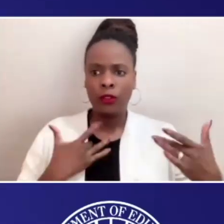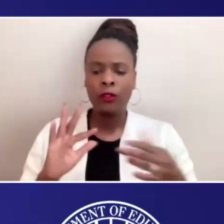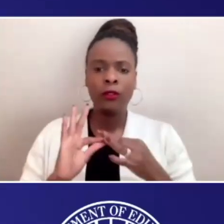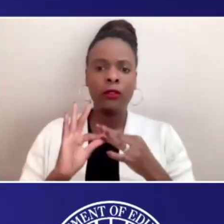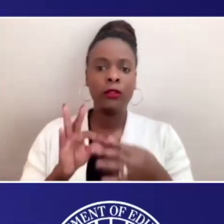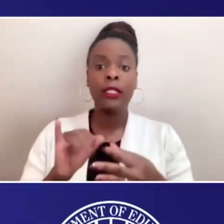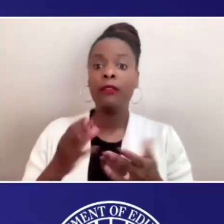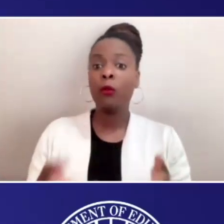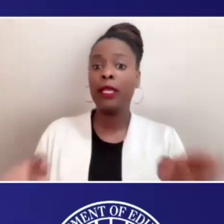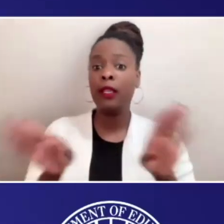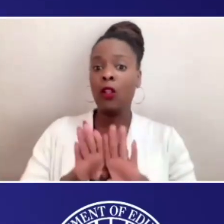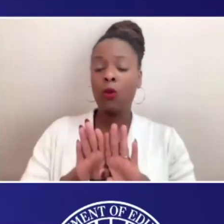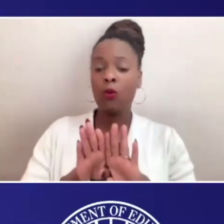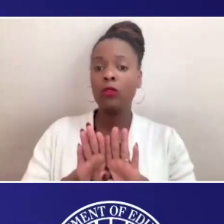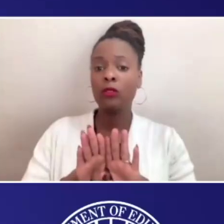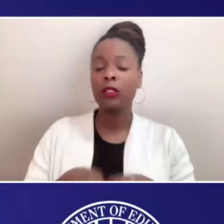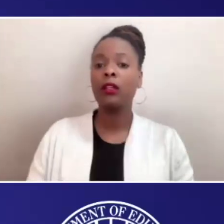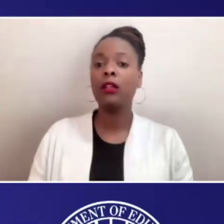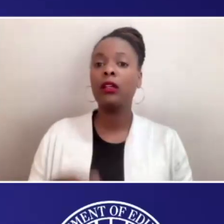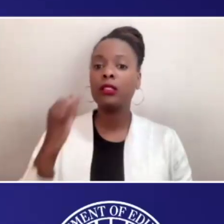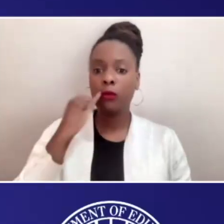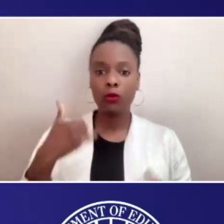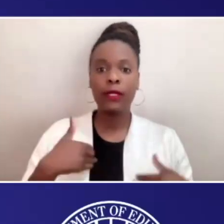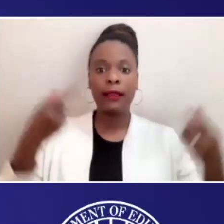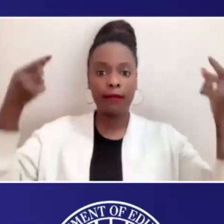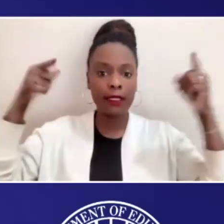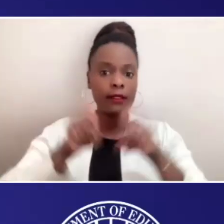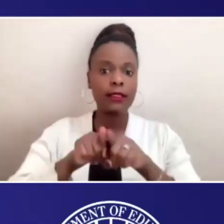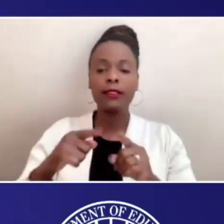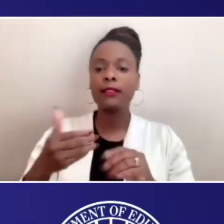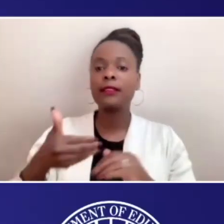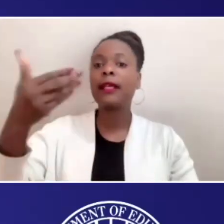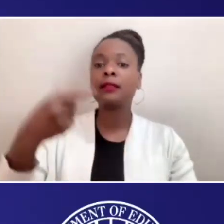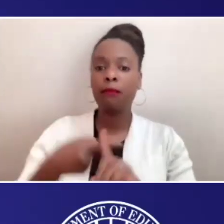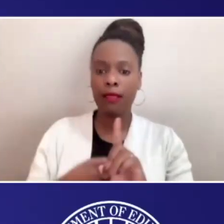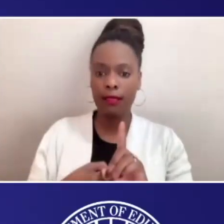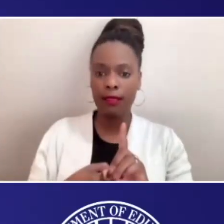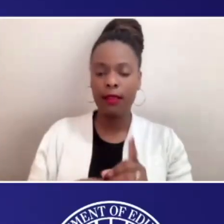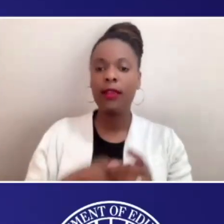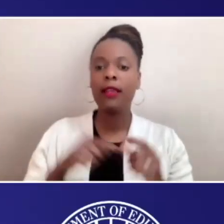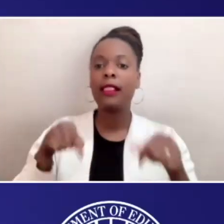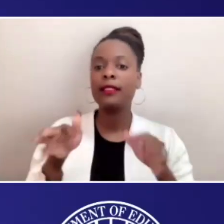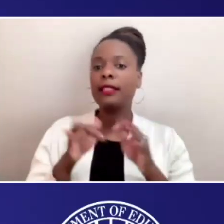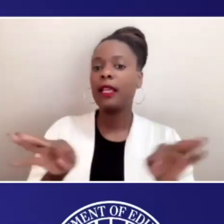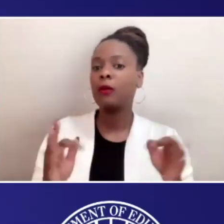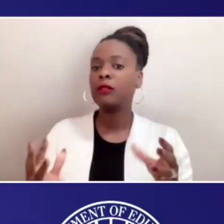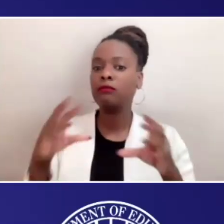out and let's just say we come to consensus a month from now, and this language is a part of that consensus,